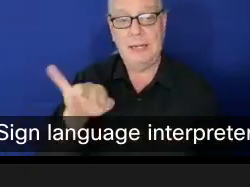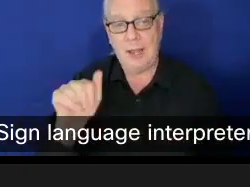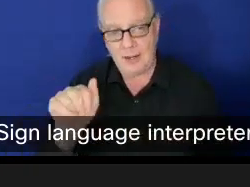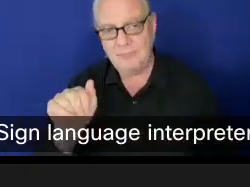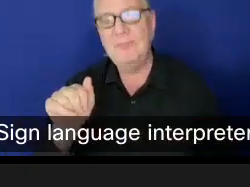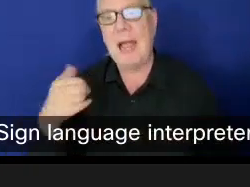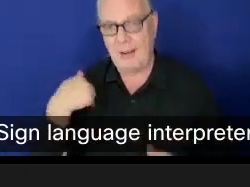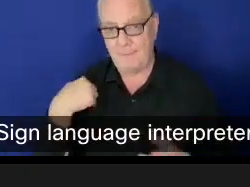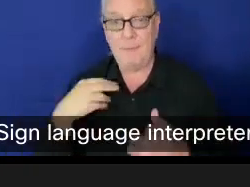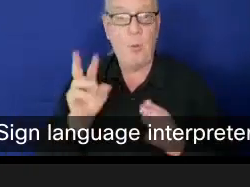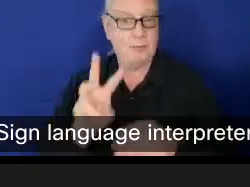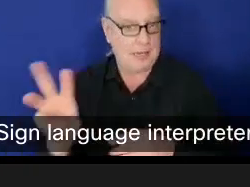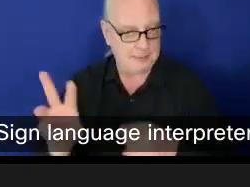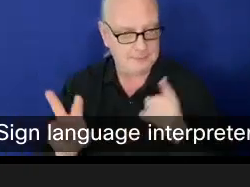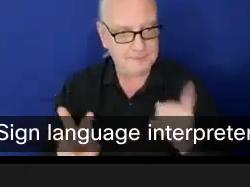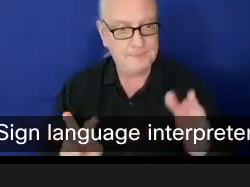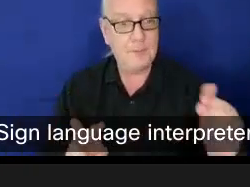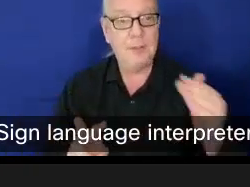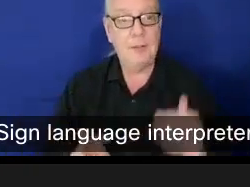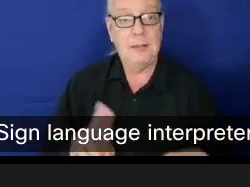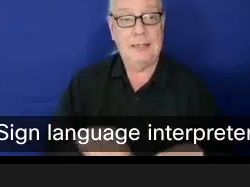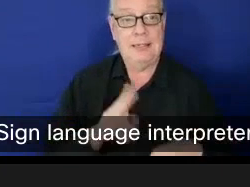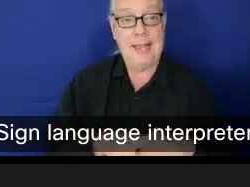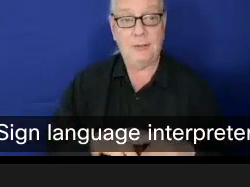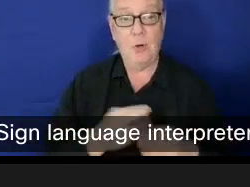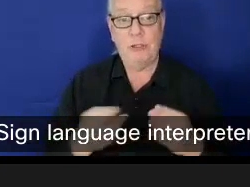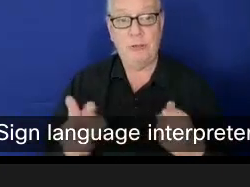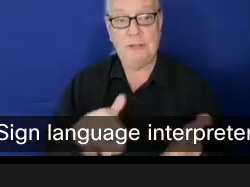then there's a national resource center on LGBTQ+ aging